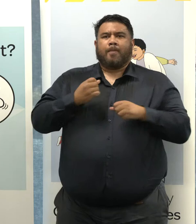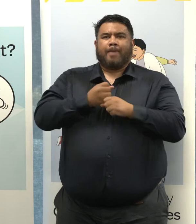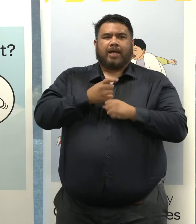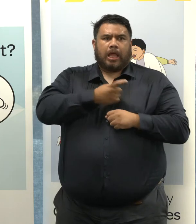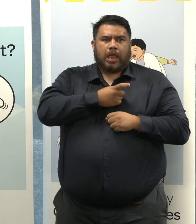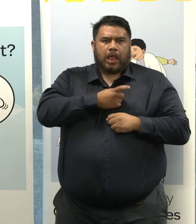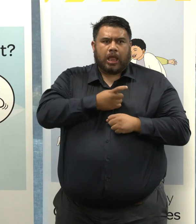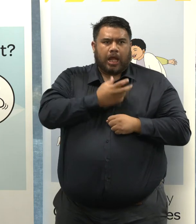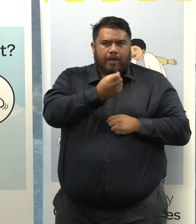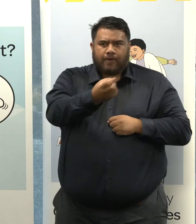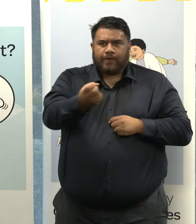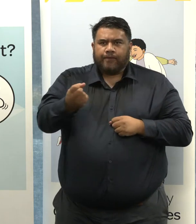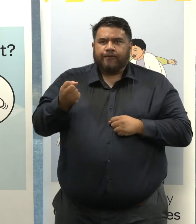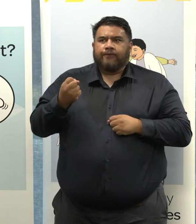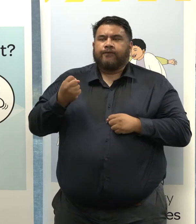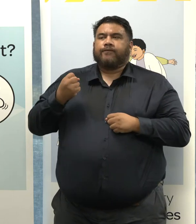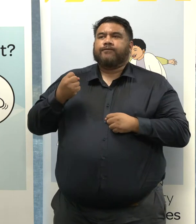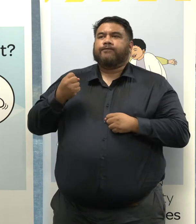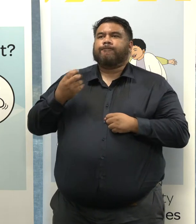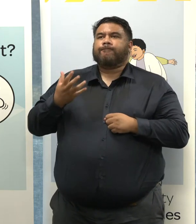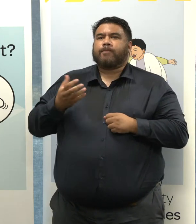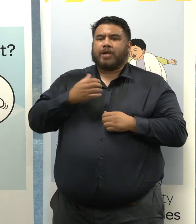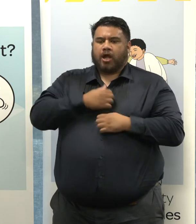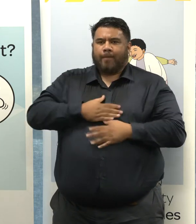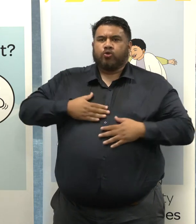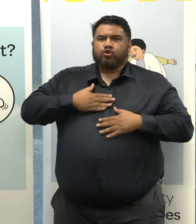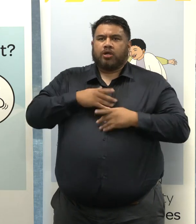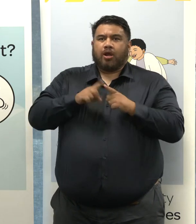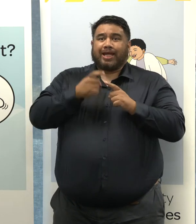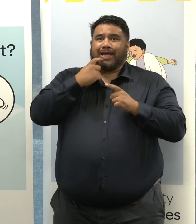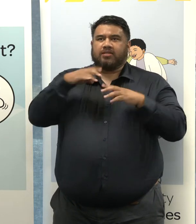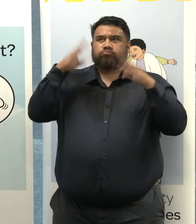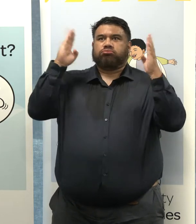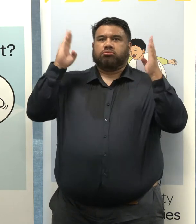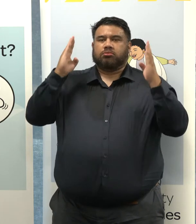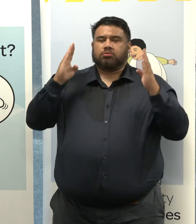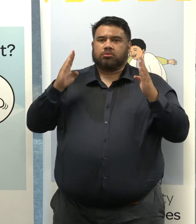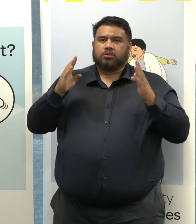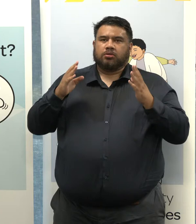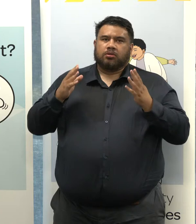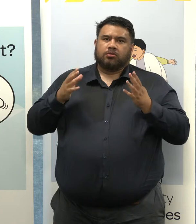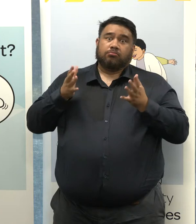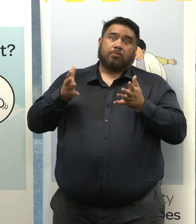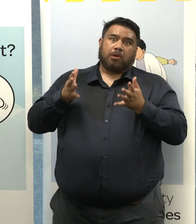And so that stress can often